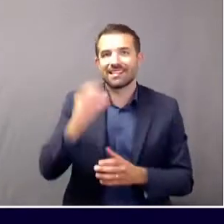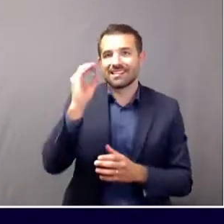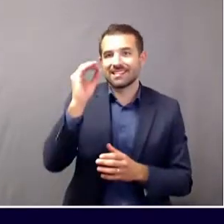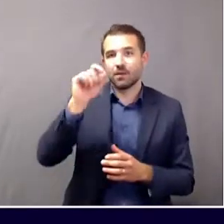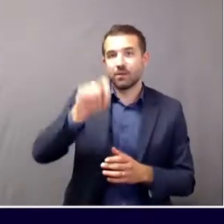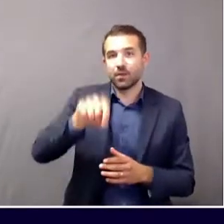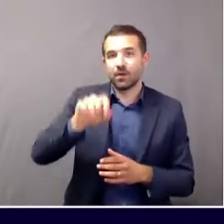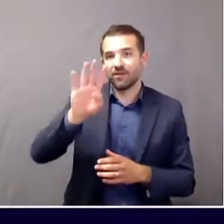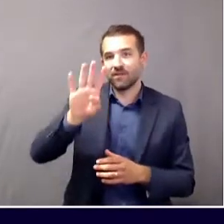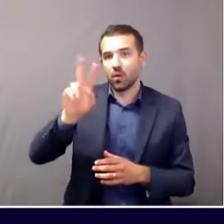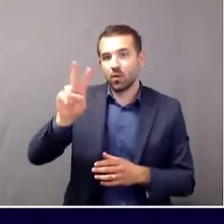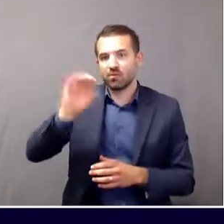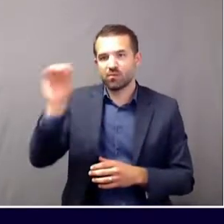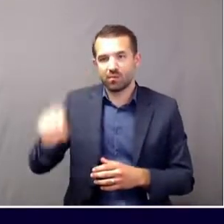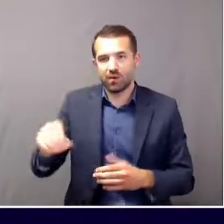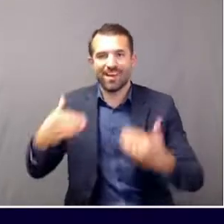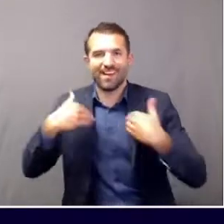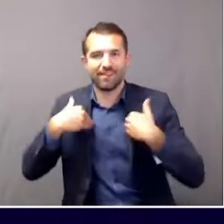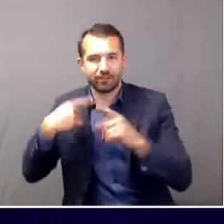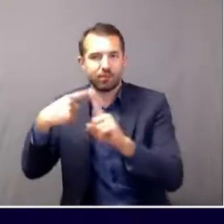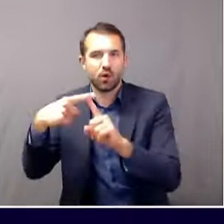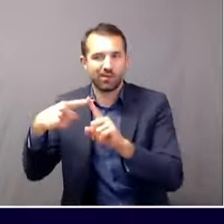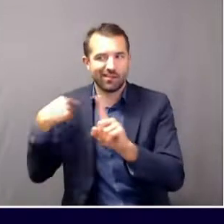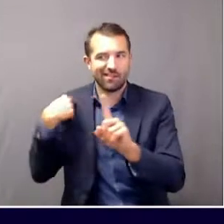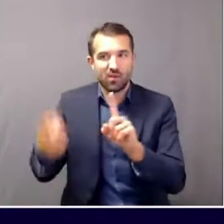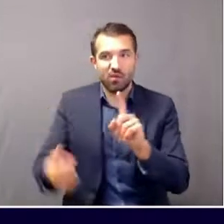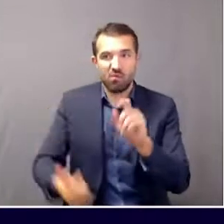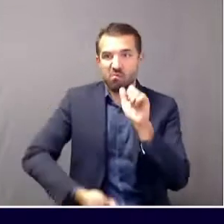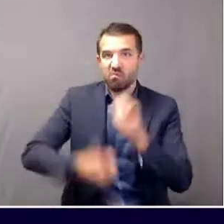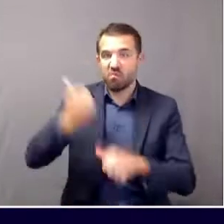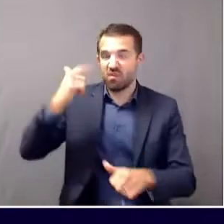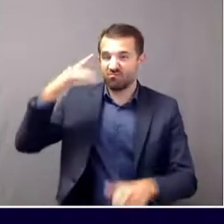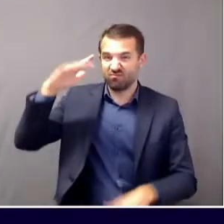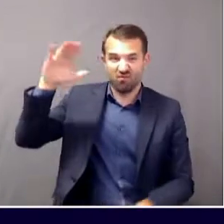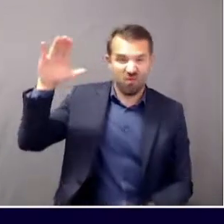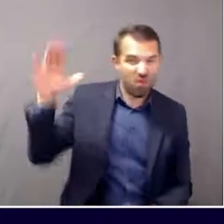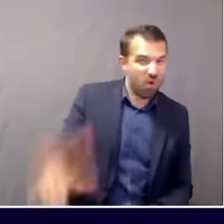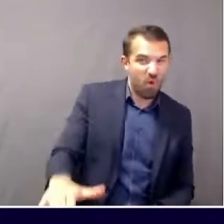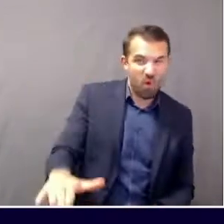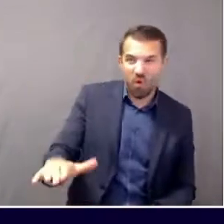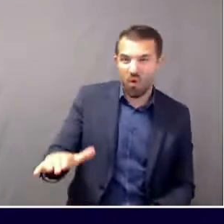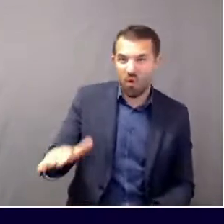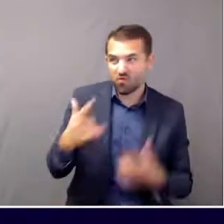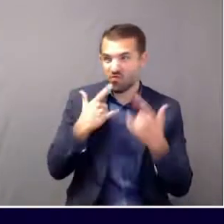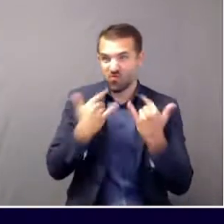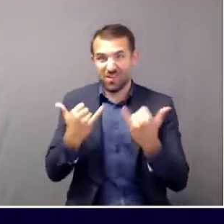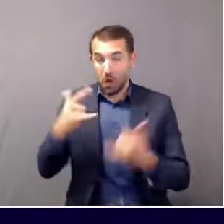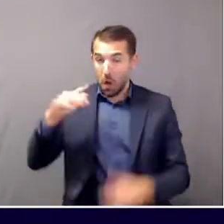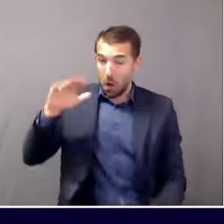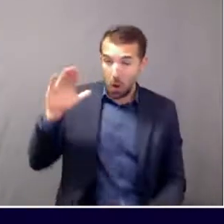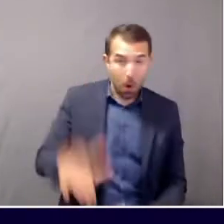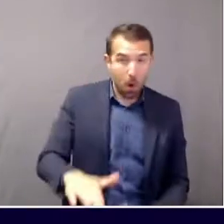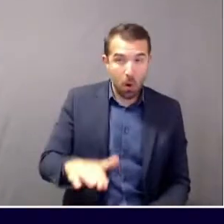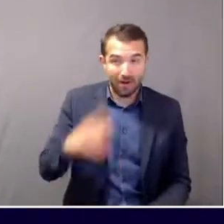a new low mark for us to put